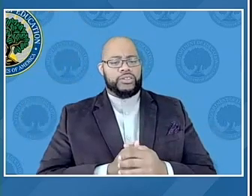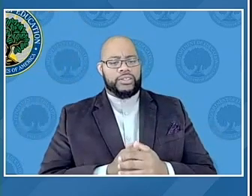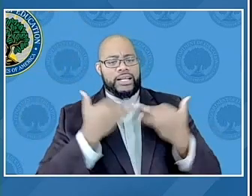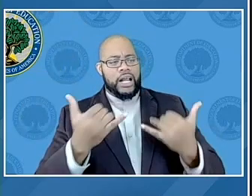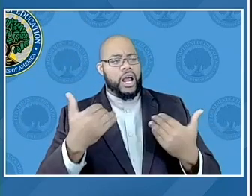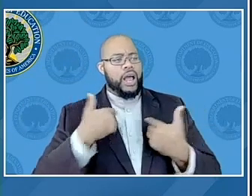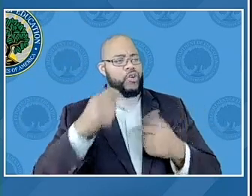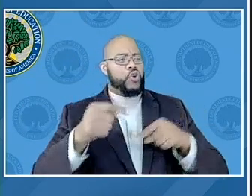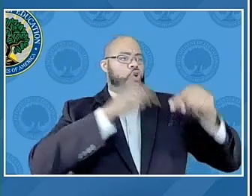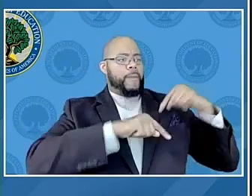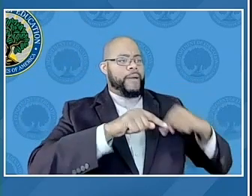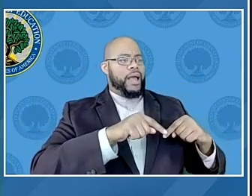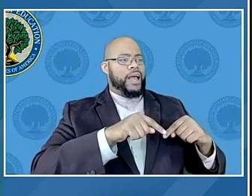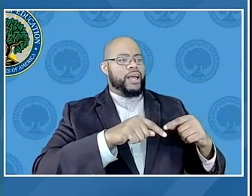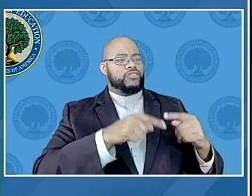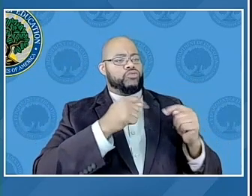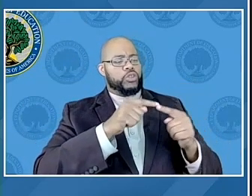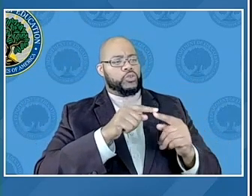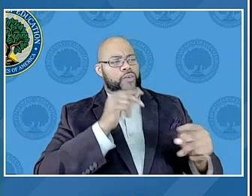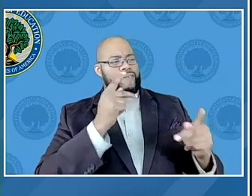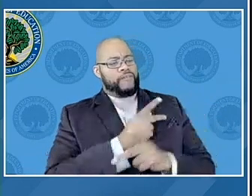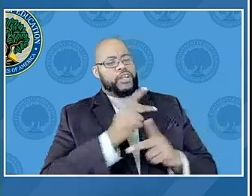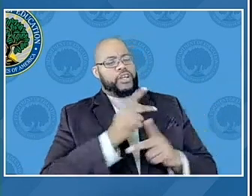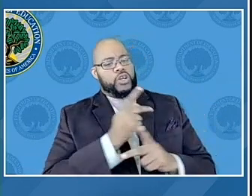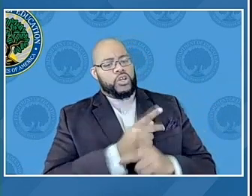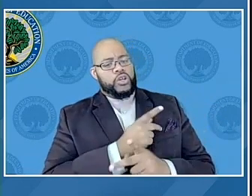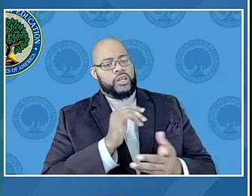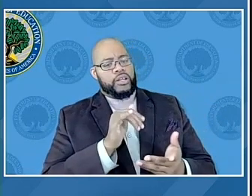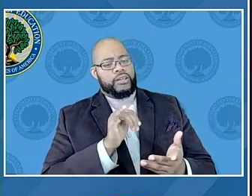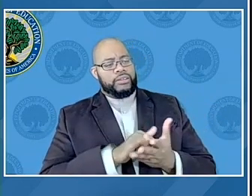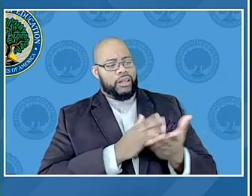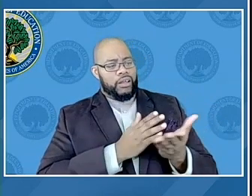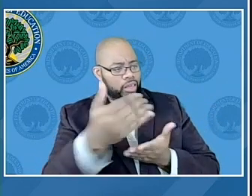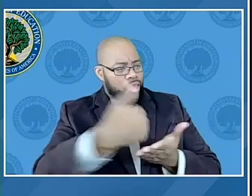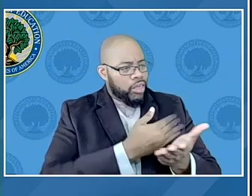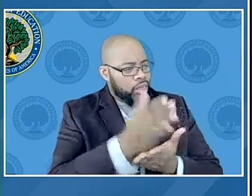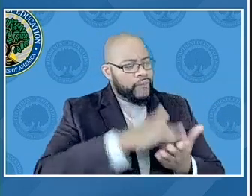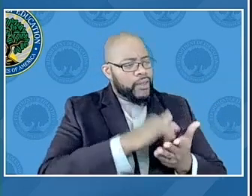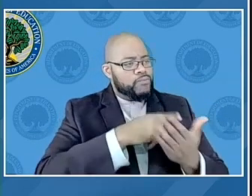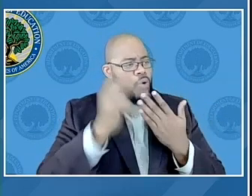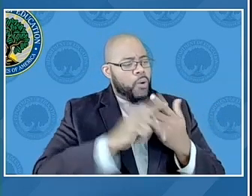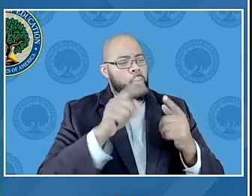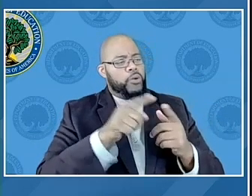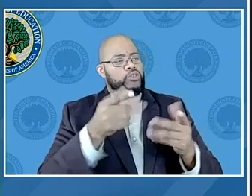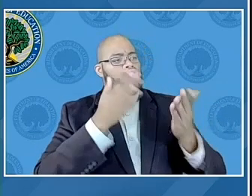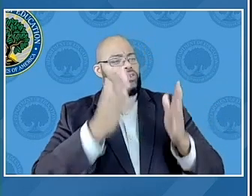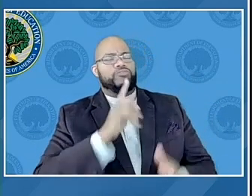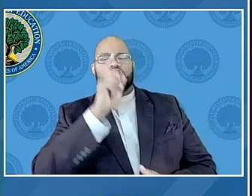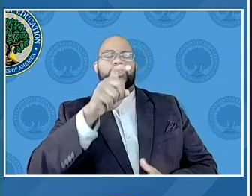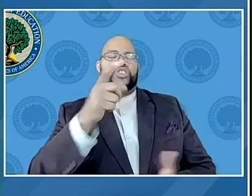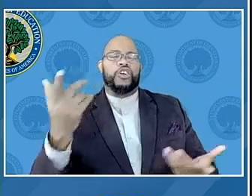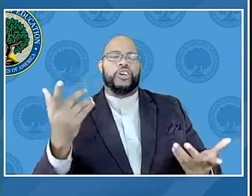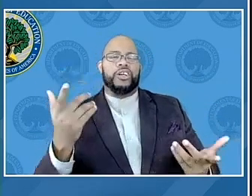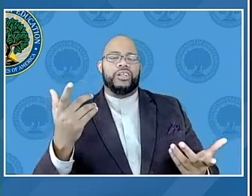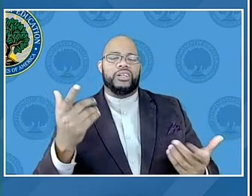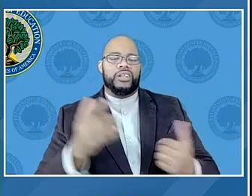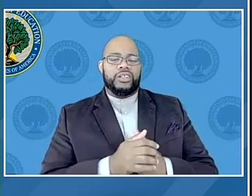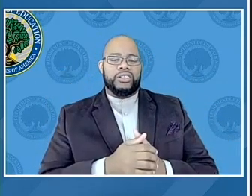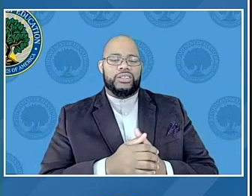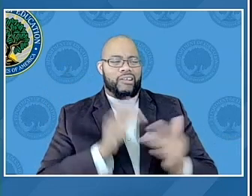retroactively try to figure out the ins and outs of these programs when their servicer really should have been contacting them and discussing these